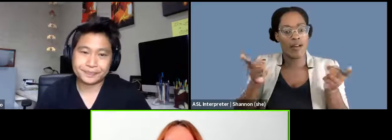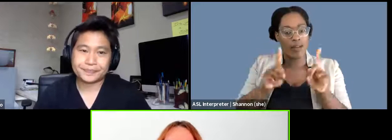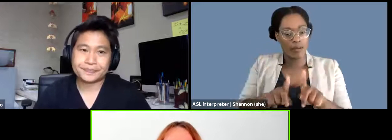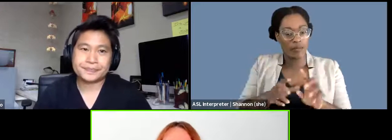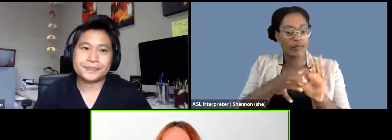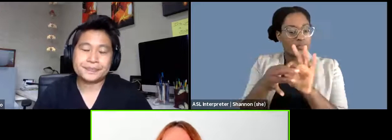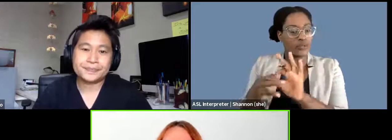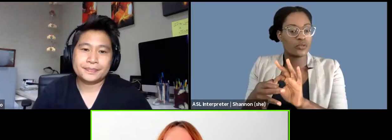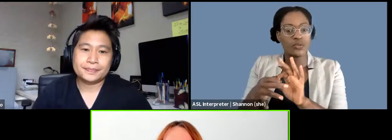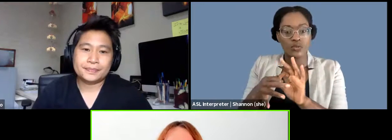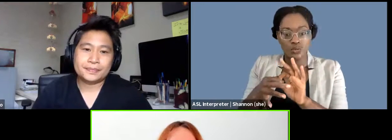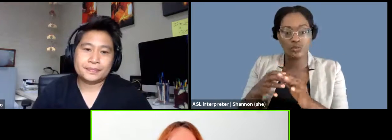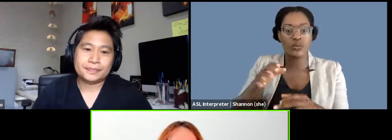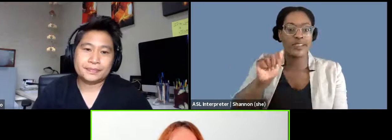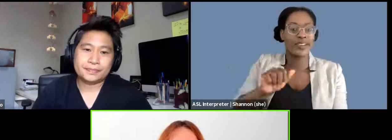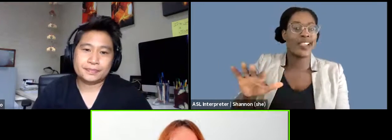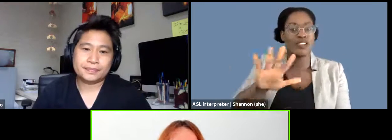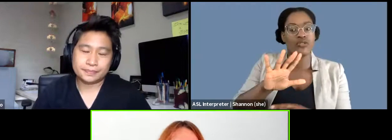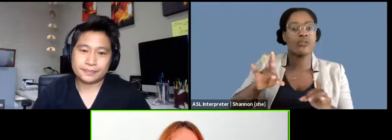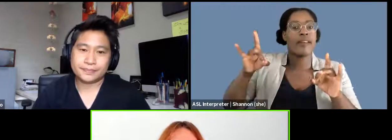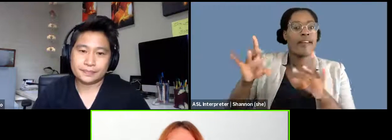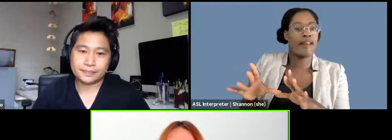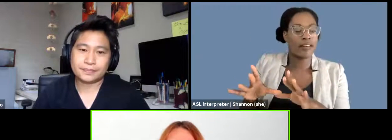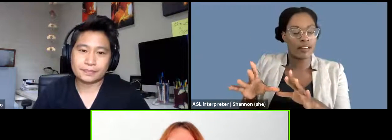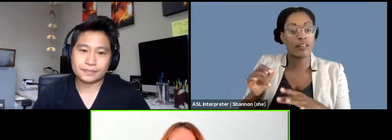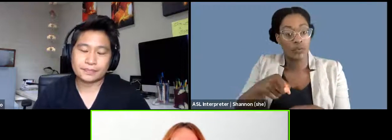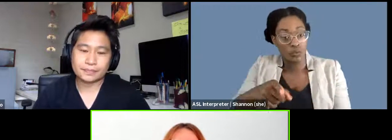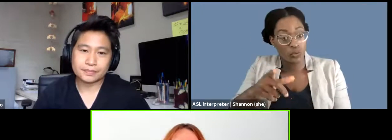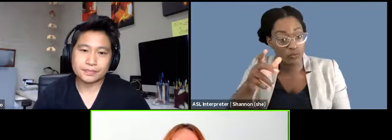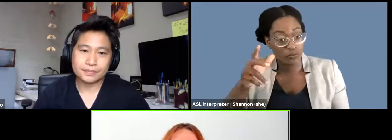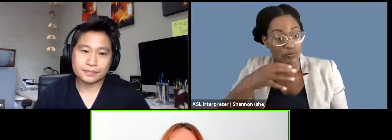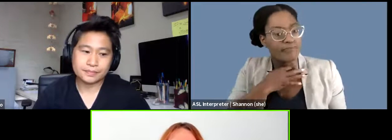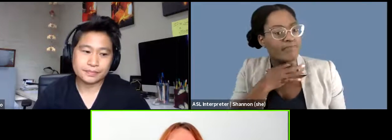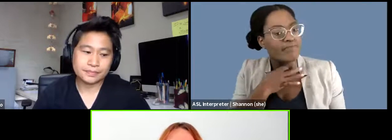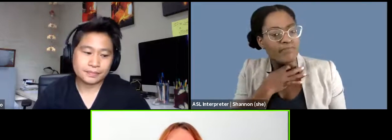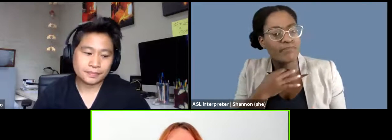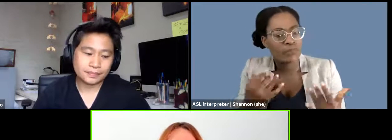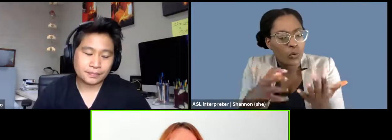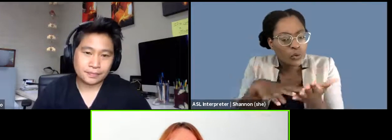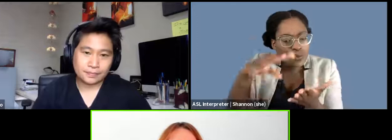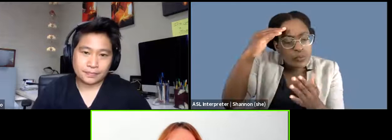please listen to episode 37. We talked about how we can collectively address anti-Asian